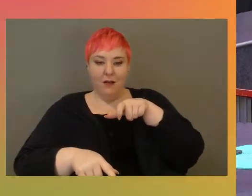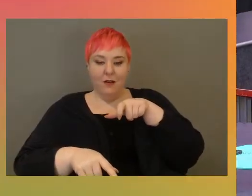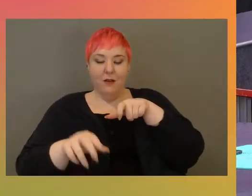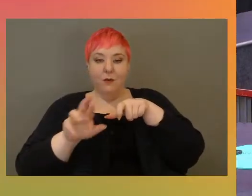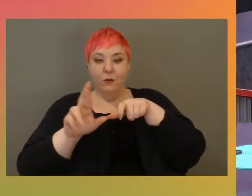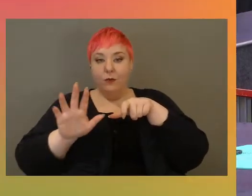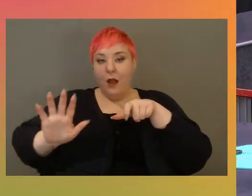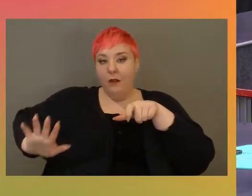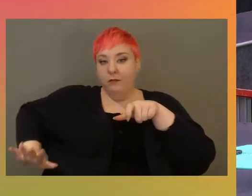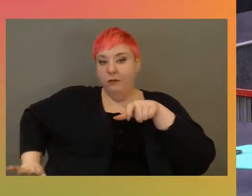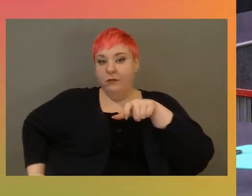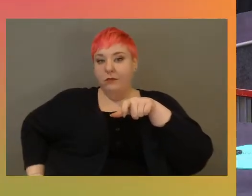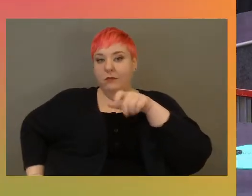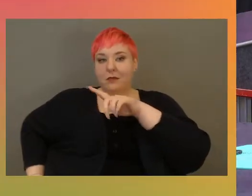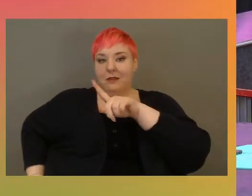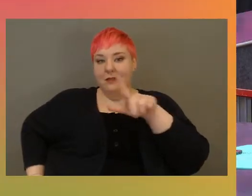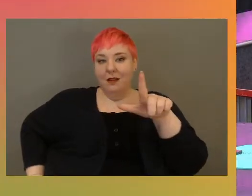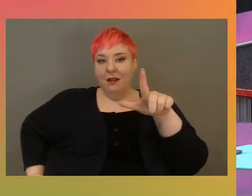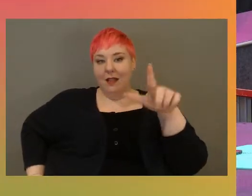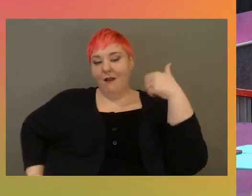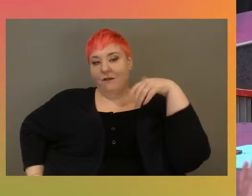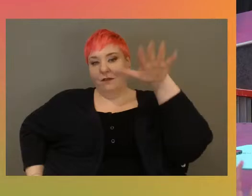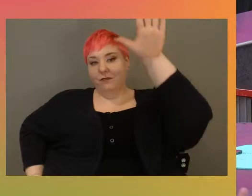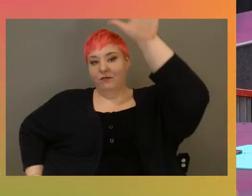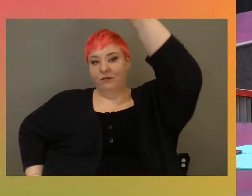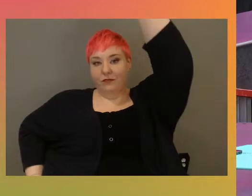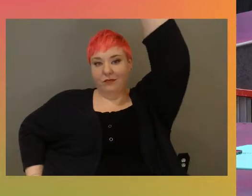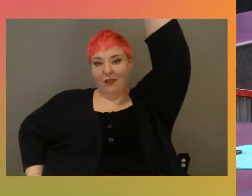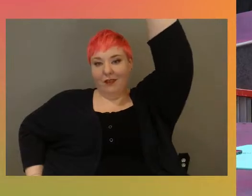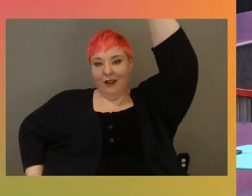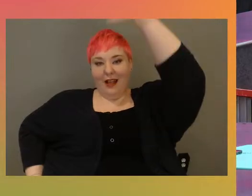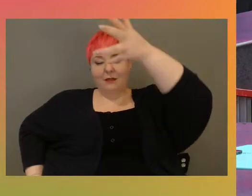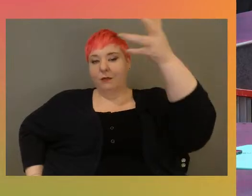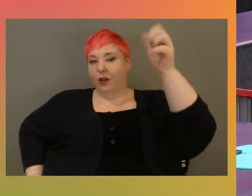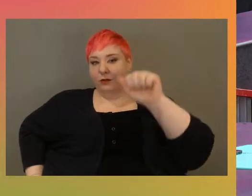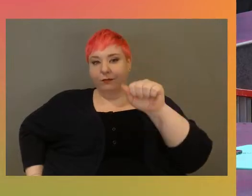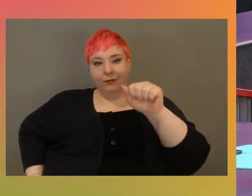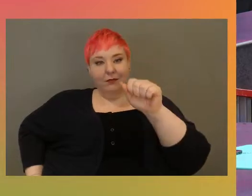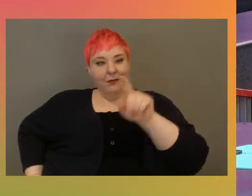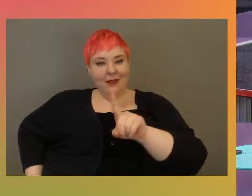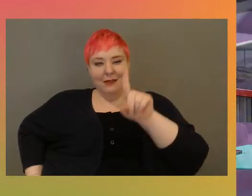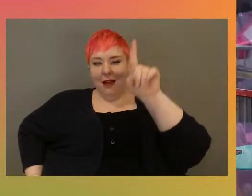BEND THE LEFT LEG INTO YOUR